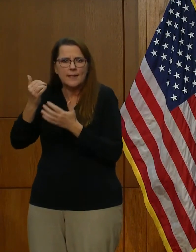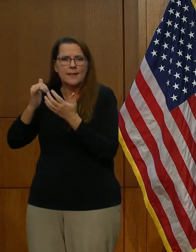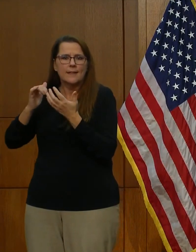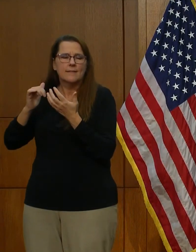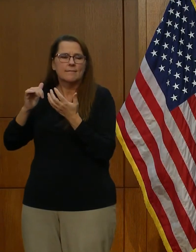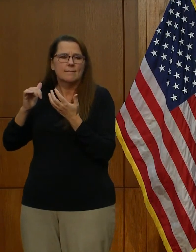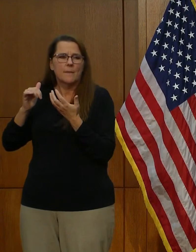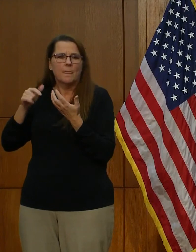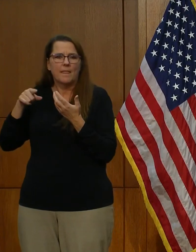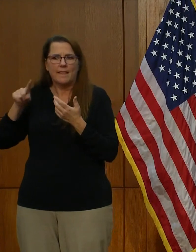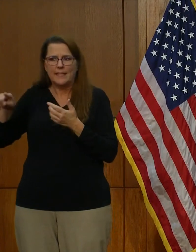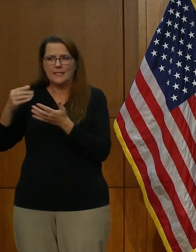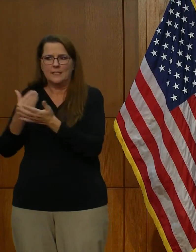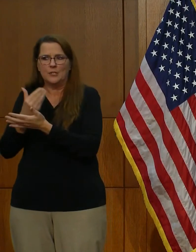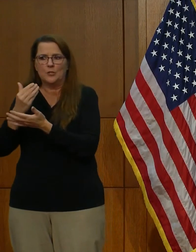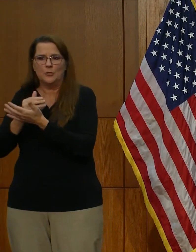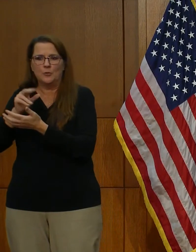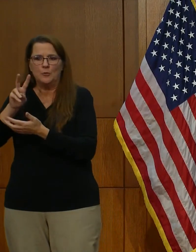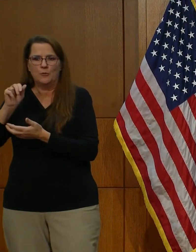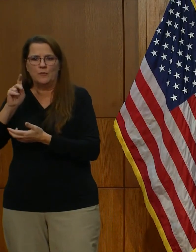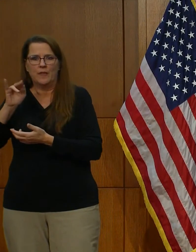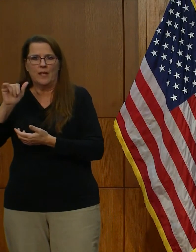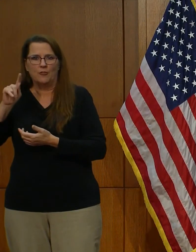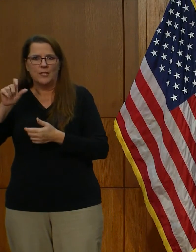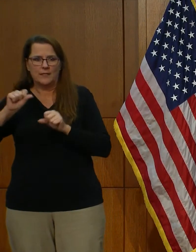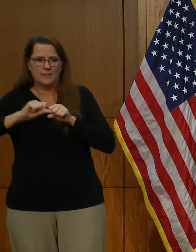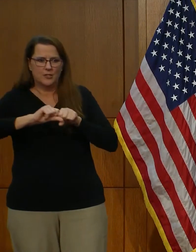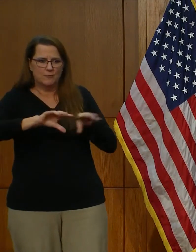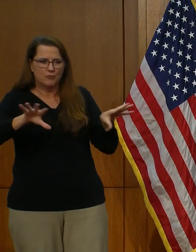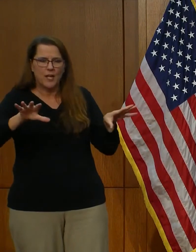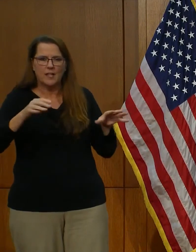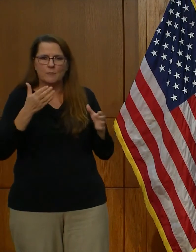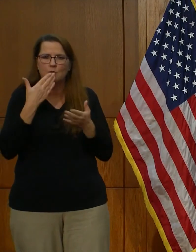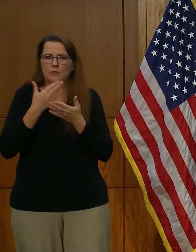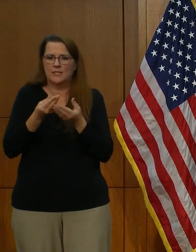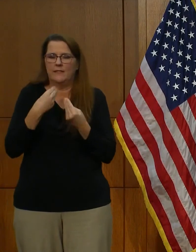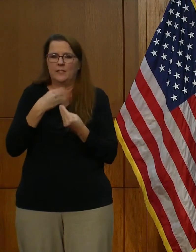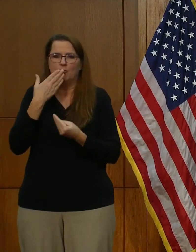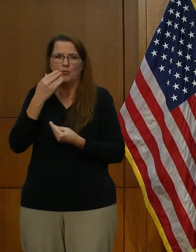GET A REALLY GOOD IDEA OF HOW